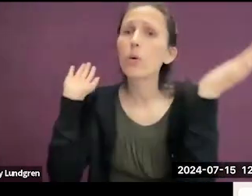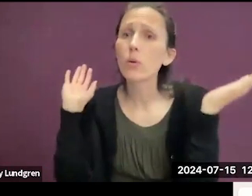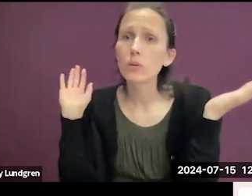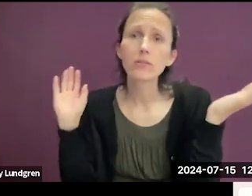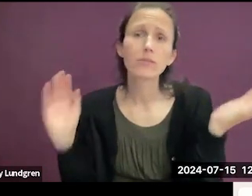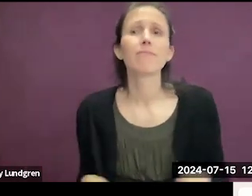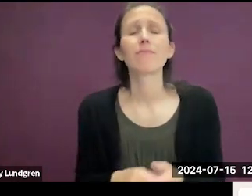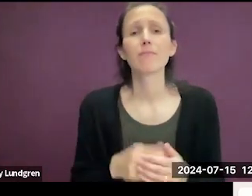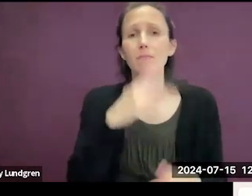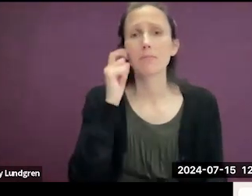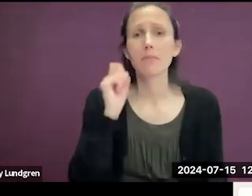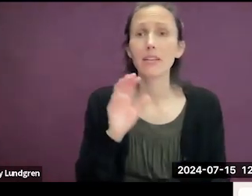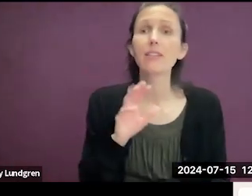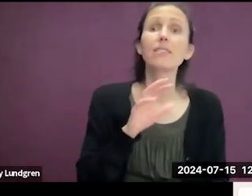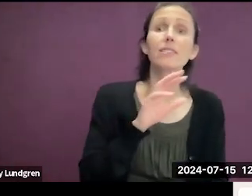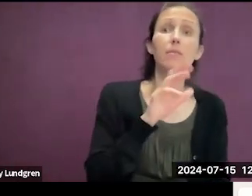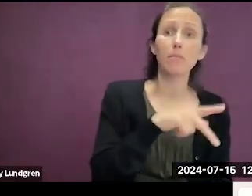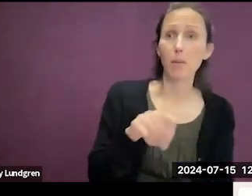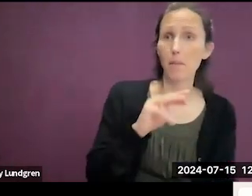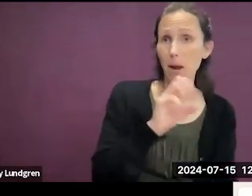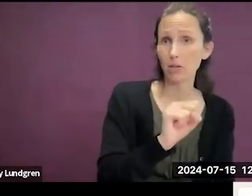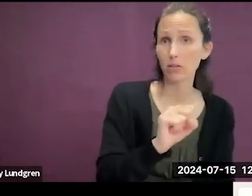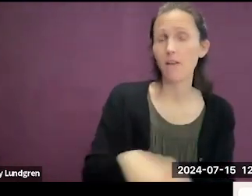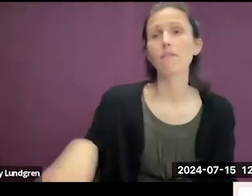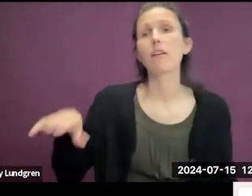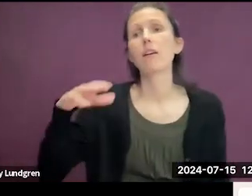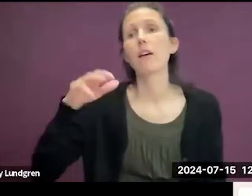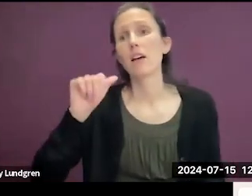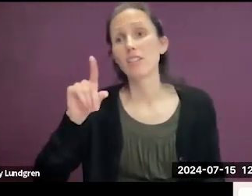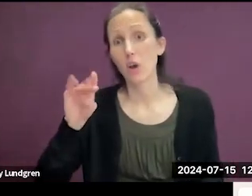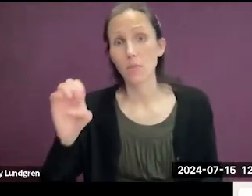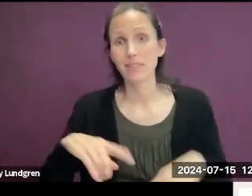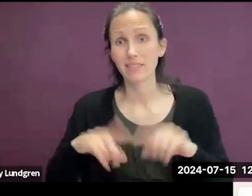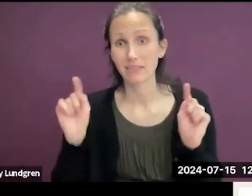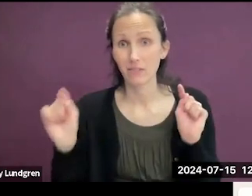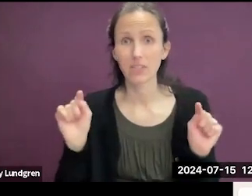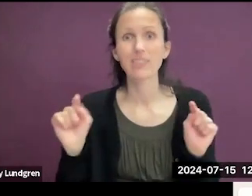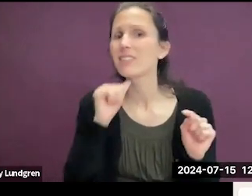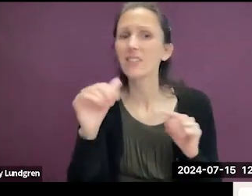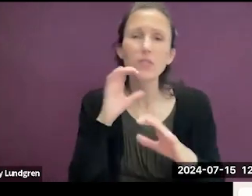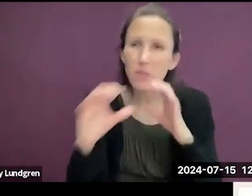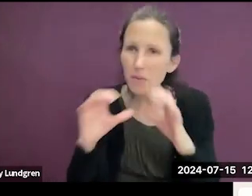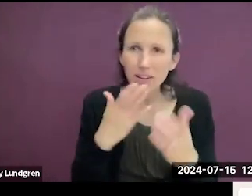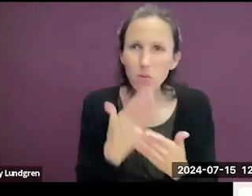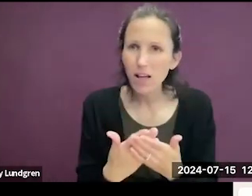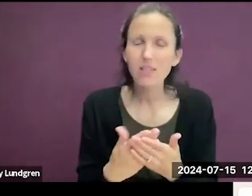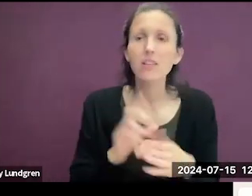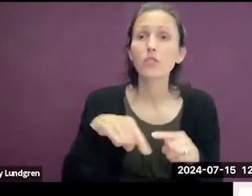and PDFs are an Adobe product, they don't necessarily communicate with one another really well. So when you convert to a PDF,